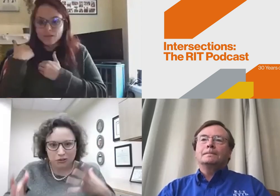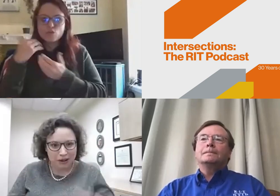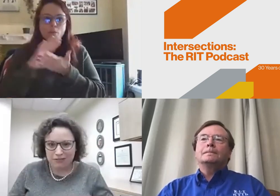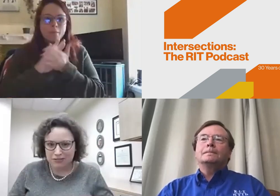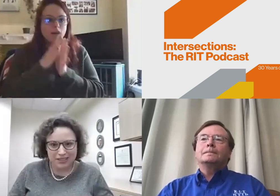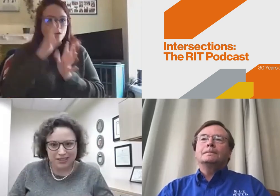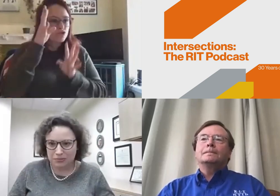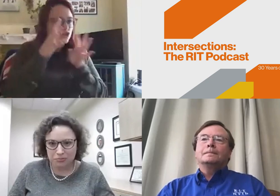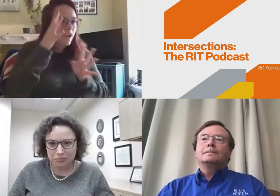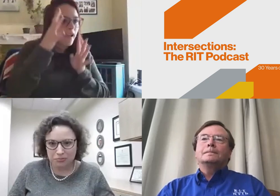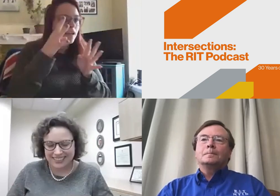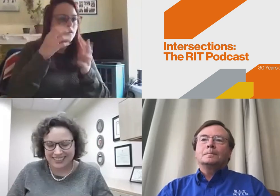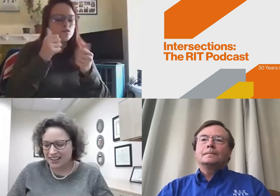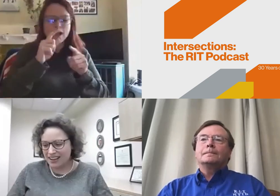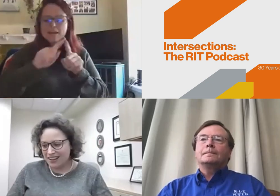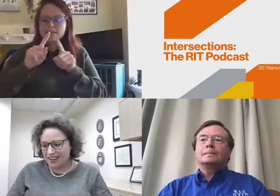routes and different processes.